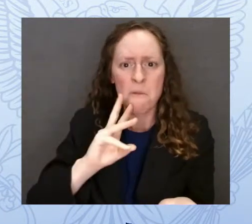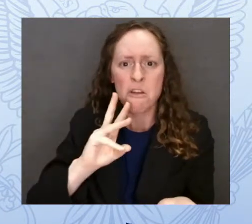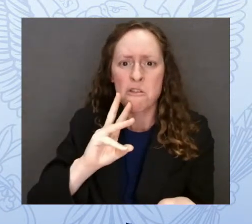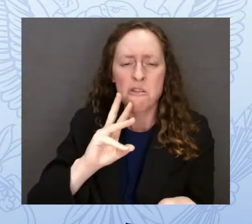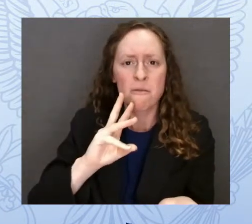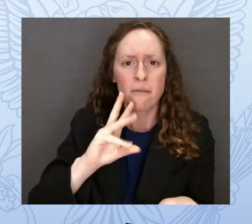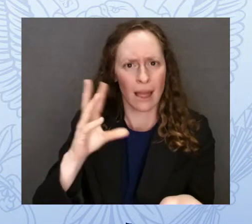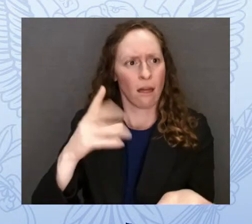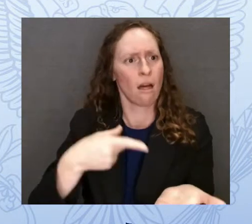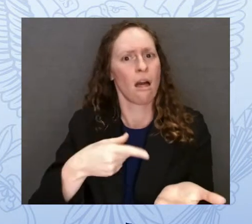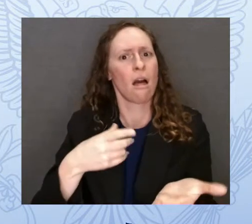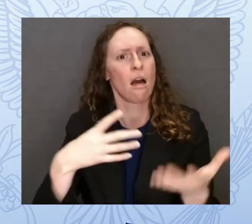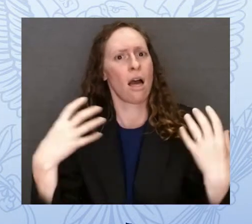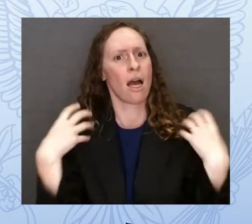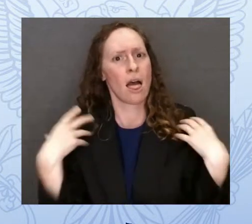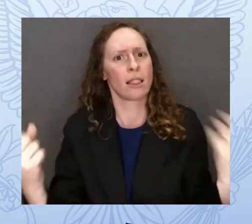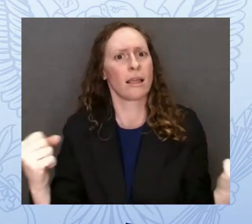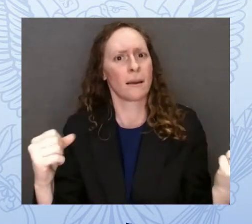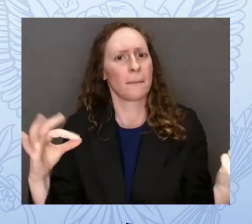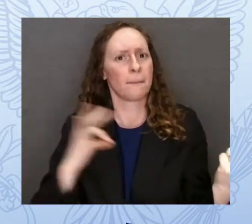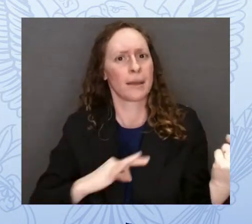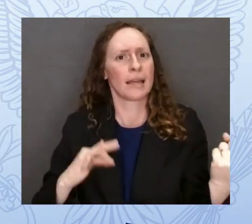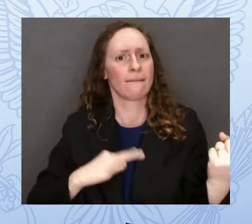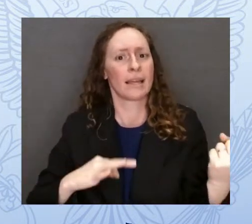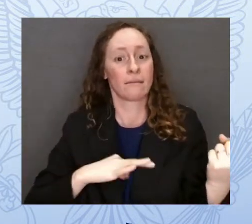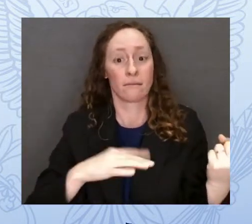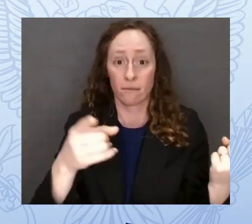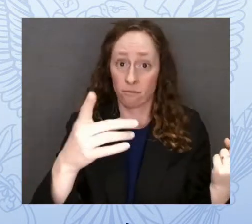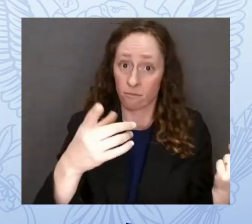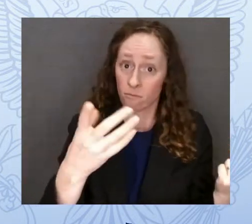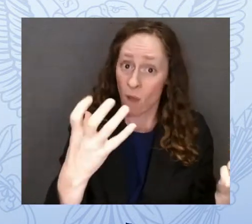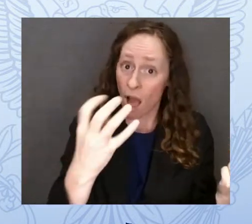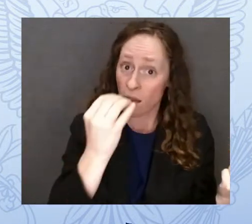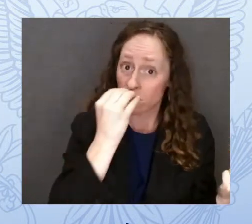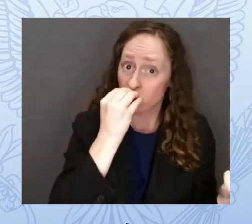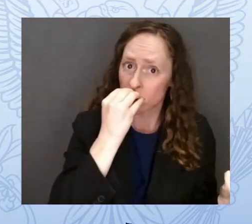millet is the thing for me. So, what chef Nina and I have kind of alluded to